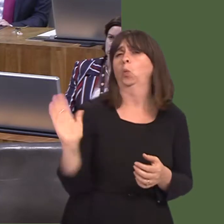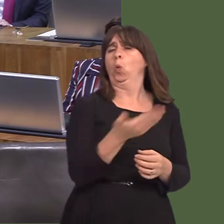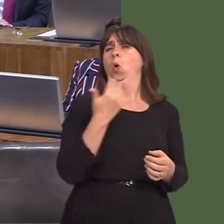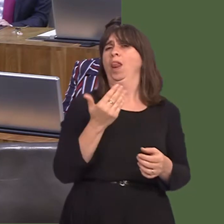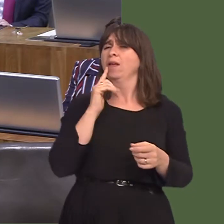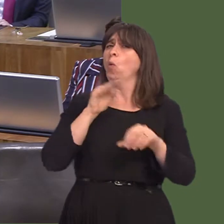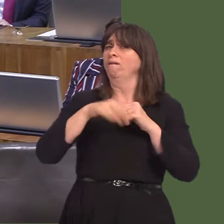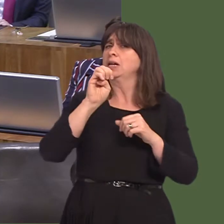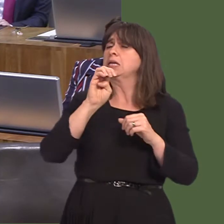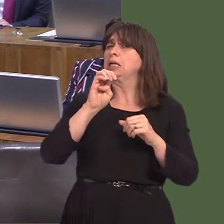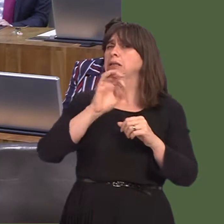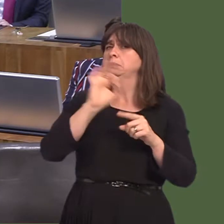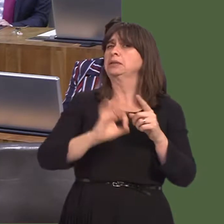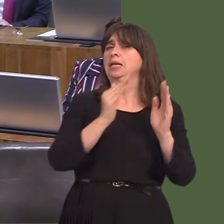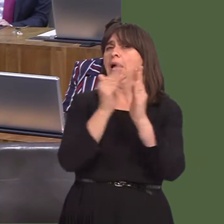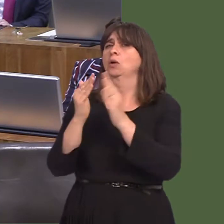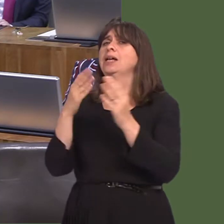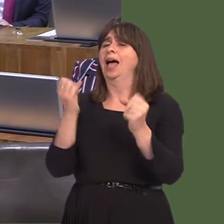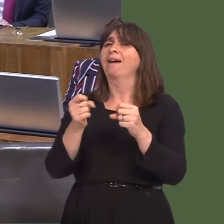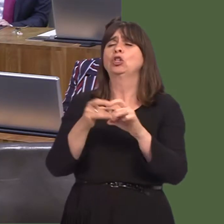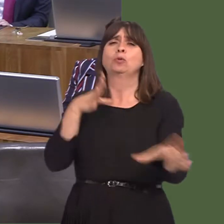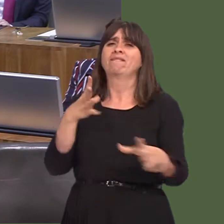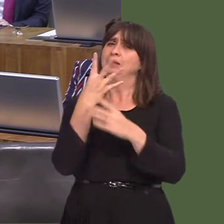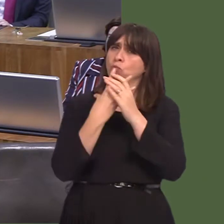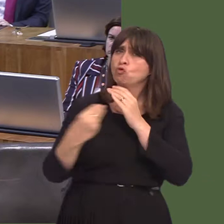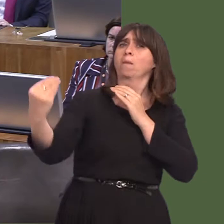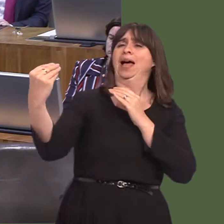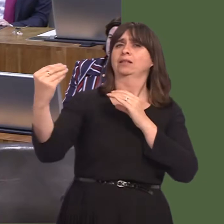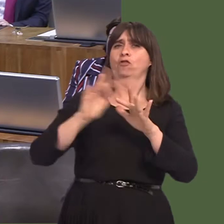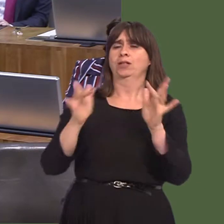premises in Wales have access to superfast broadband. That would not have been done without Welsh Government intervention.